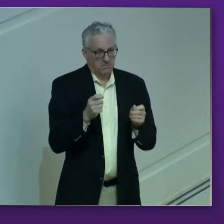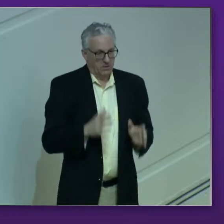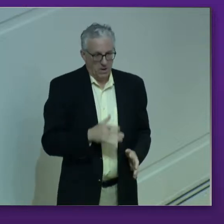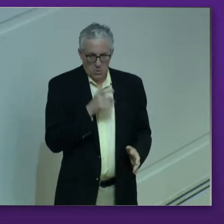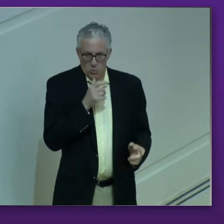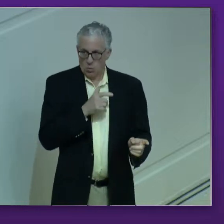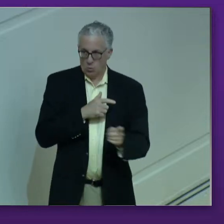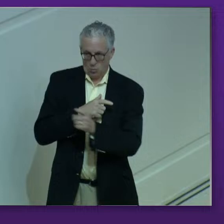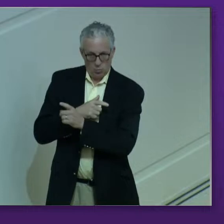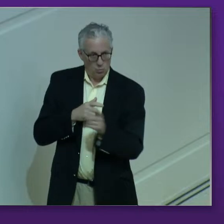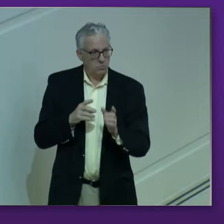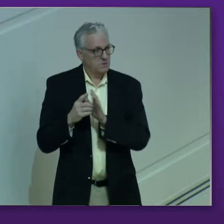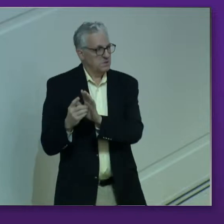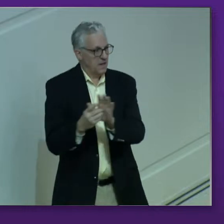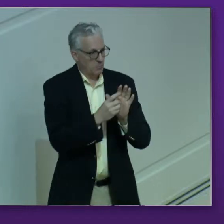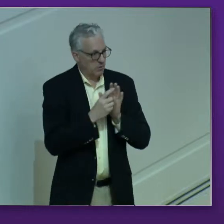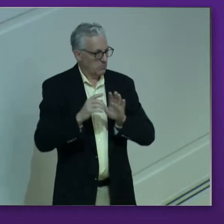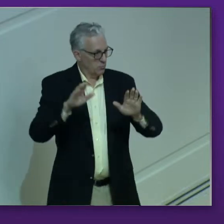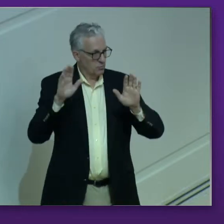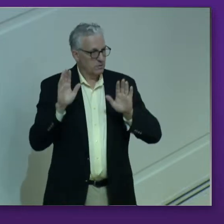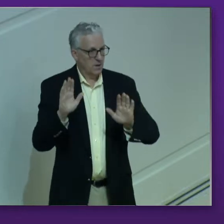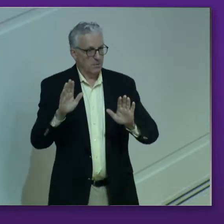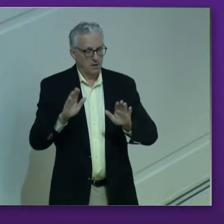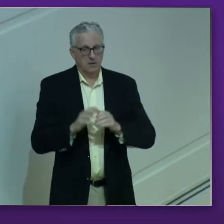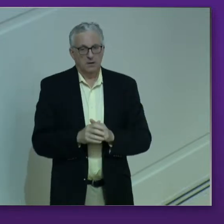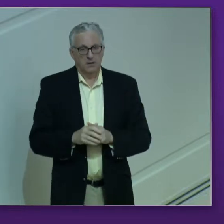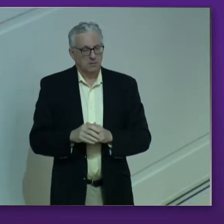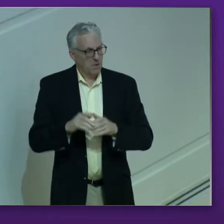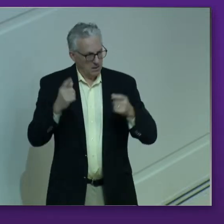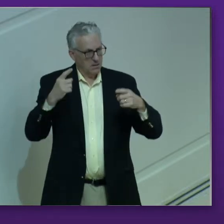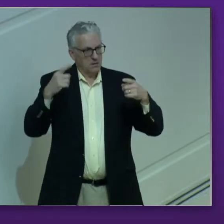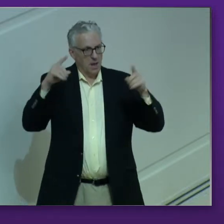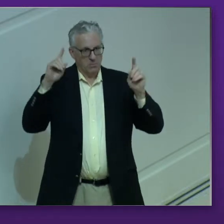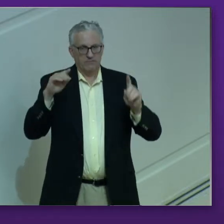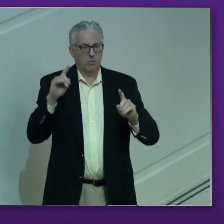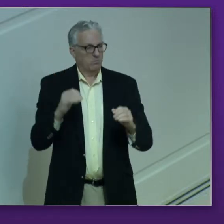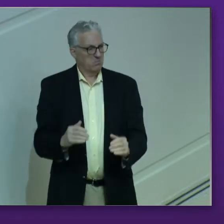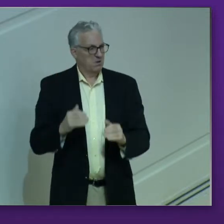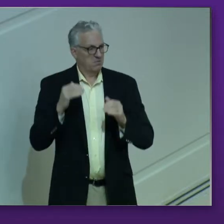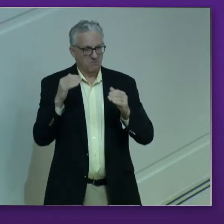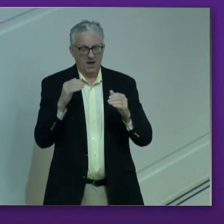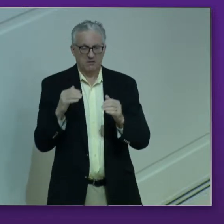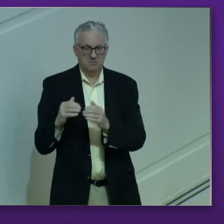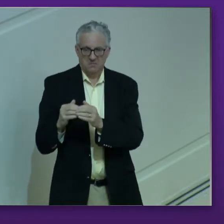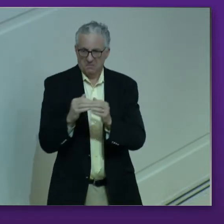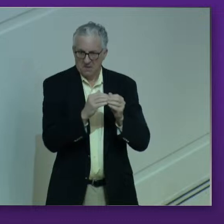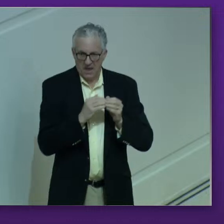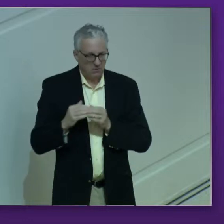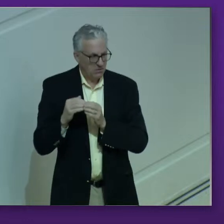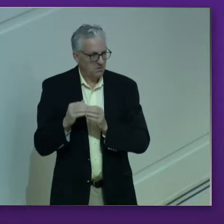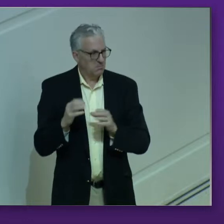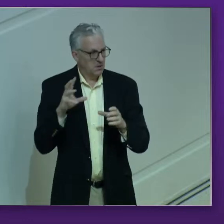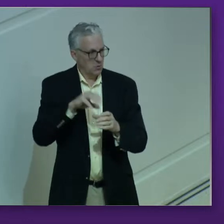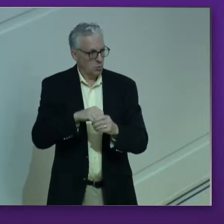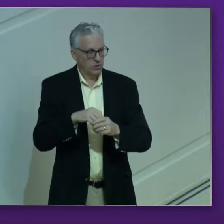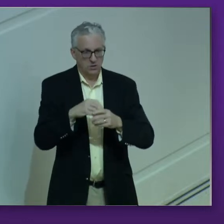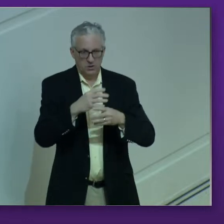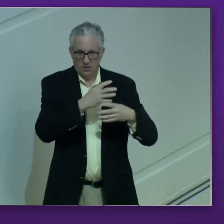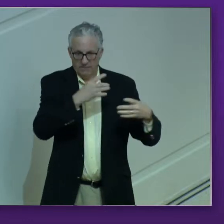DINNER FOR STUDENTS AND EMPLOYEES. WE WERE JOINED BY FRIENDS AND FAMILIES OF THE NOMINEES HE RECIPIENTS AND